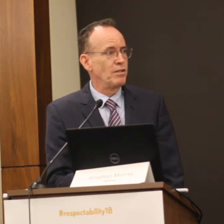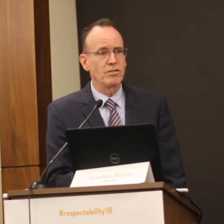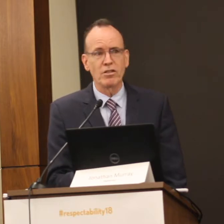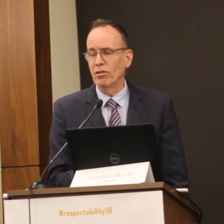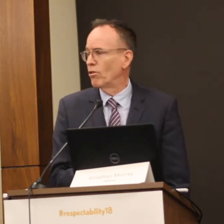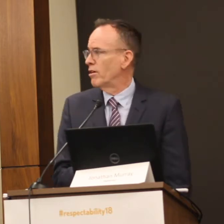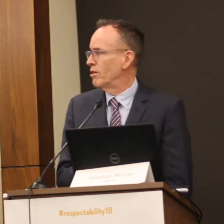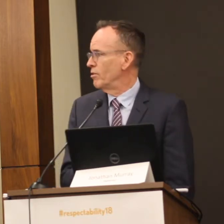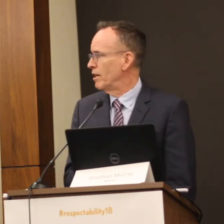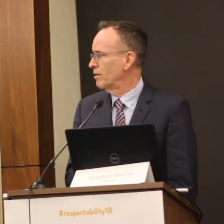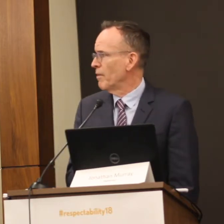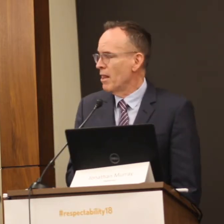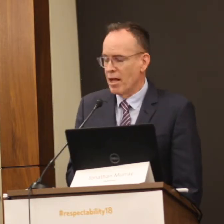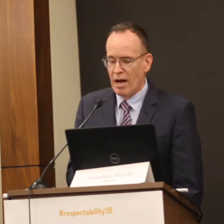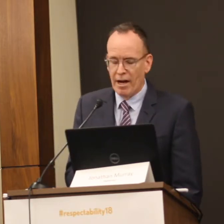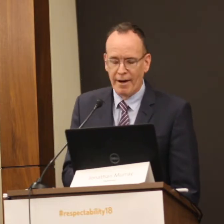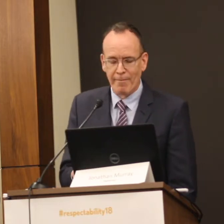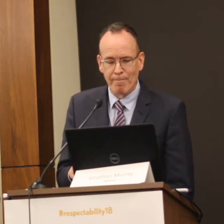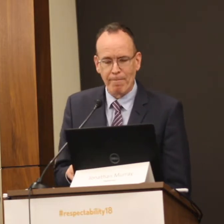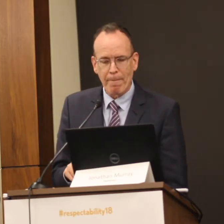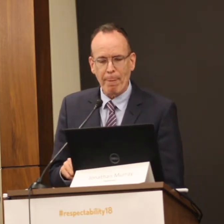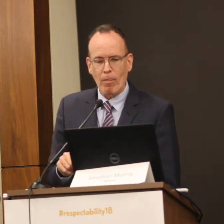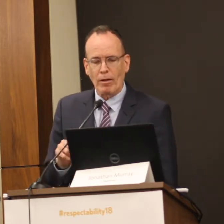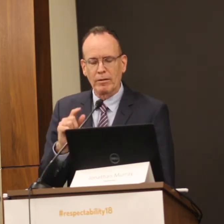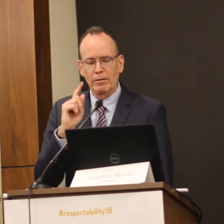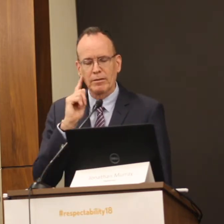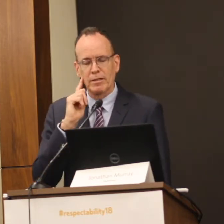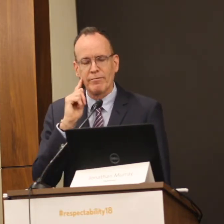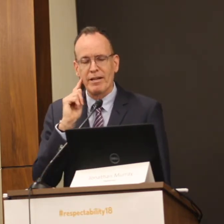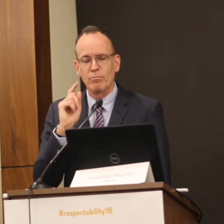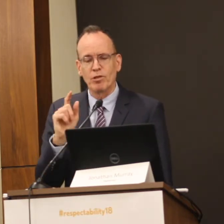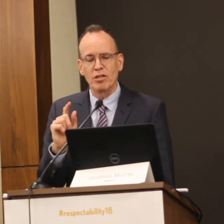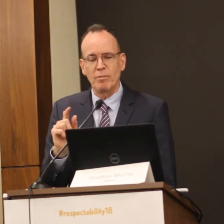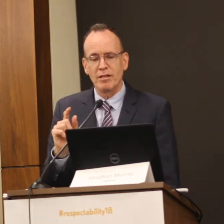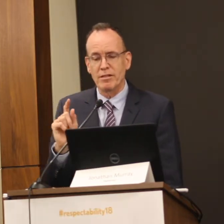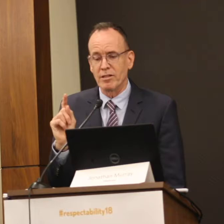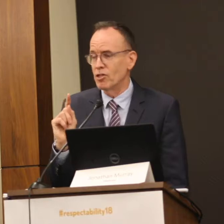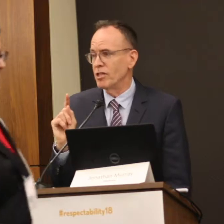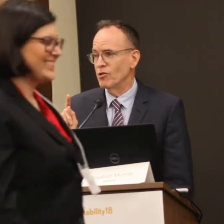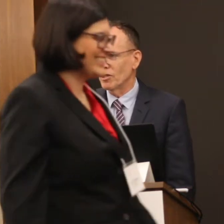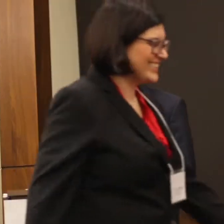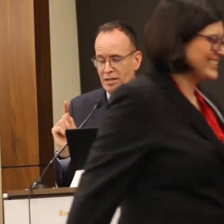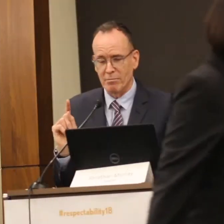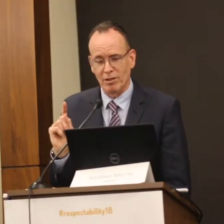button so Lauren are you here if I don't